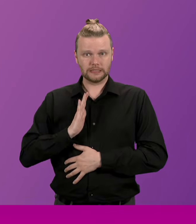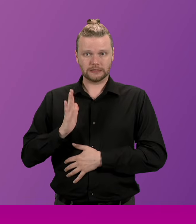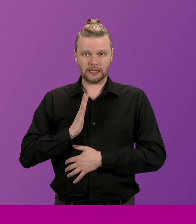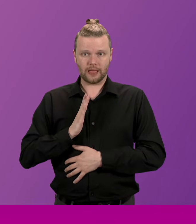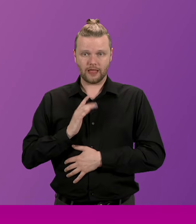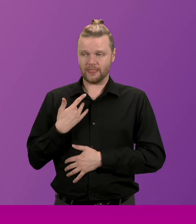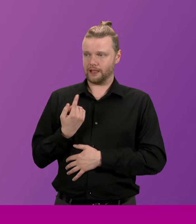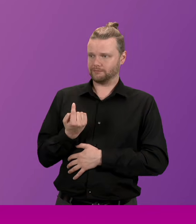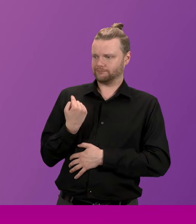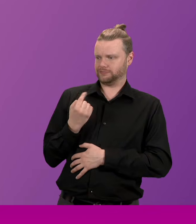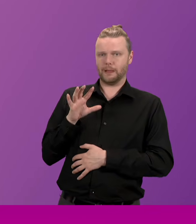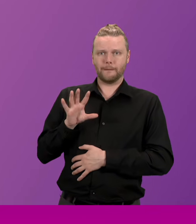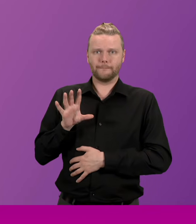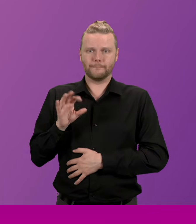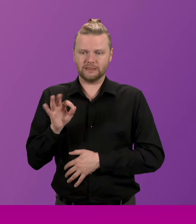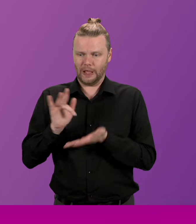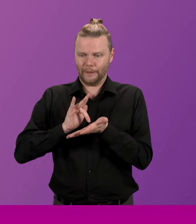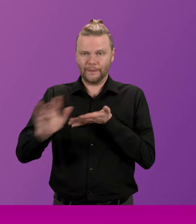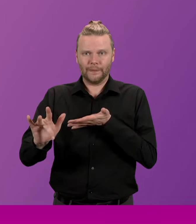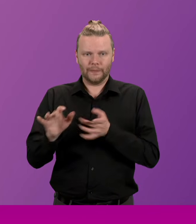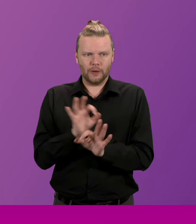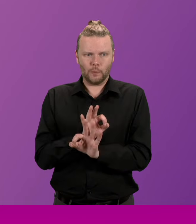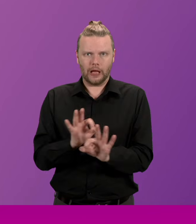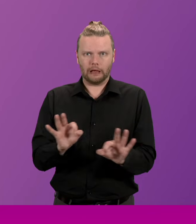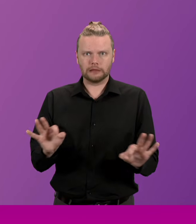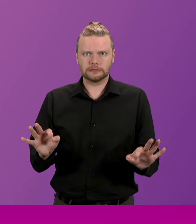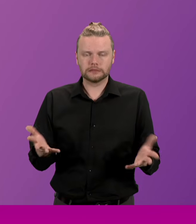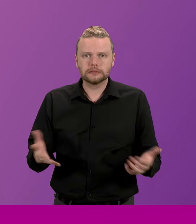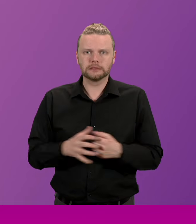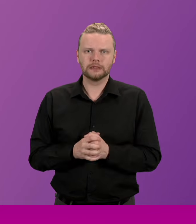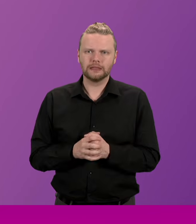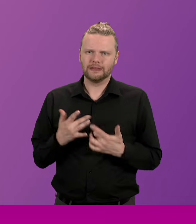empty and desolate place on a Monday. It seems that the state runs out of